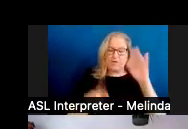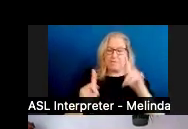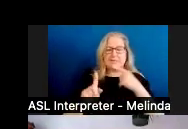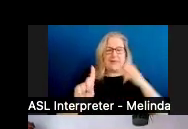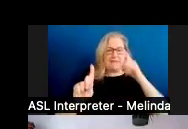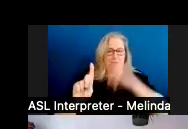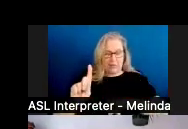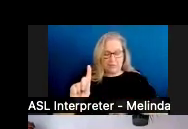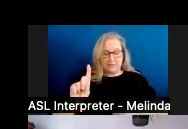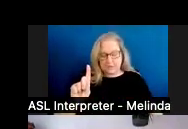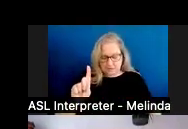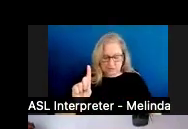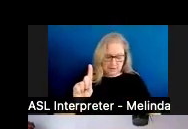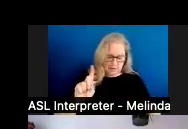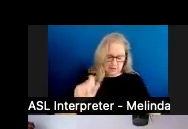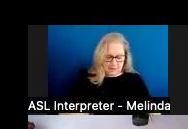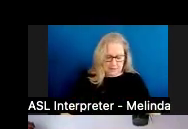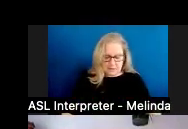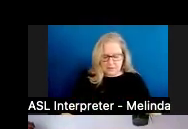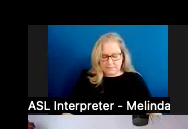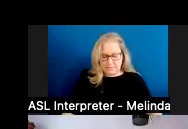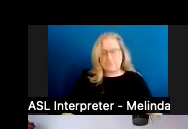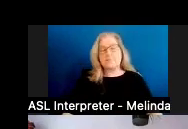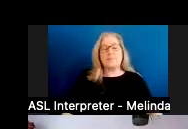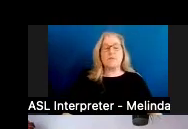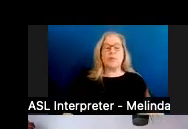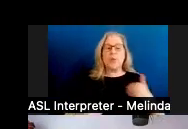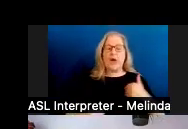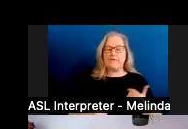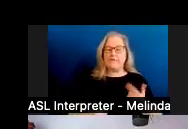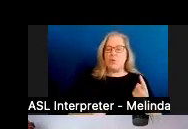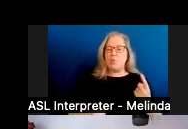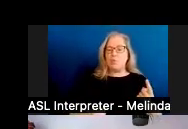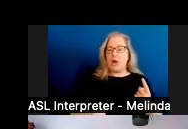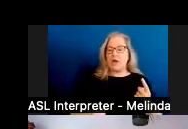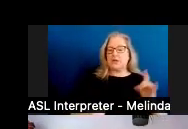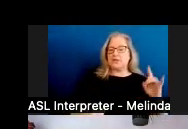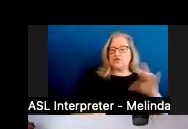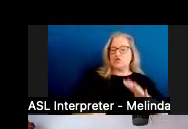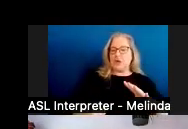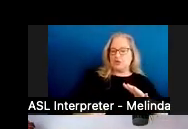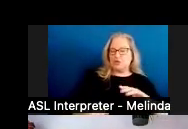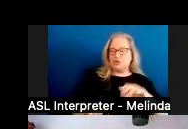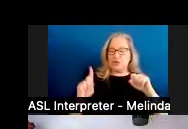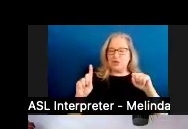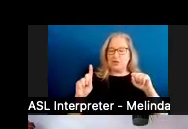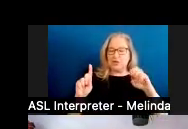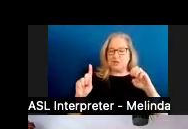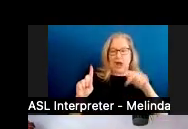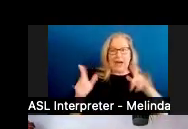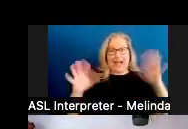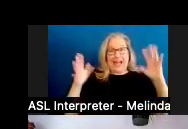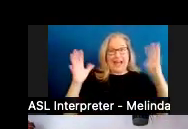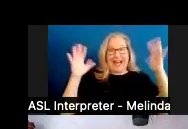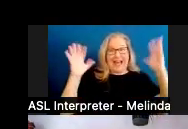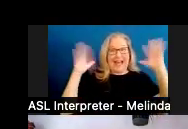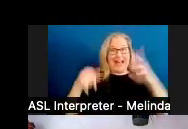Got a lot of false here, and we do have one suggestion, Sean. You're hyped up. You're amped up. You're talking a little quickly.